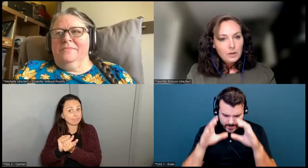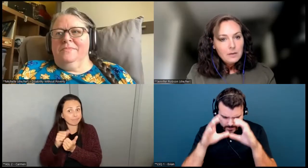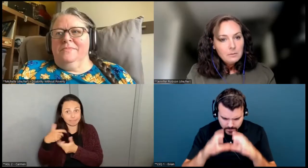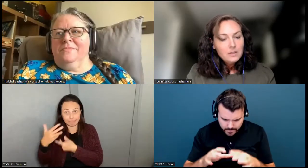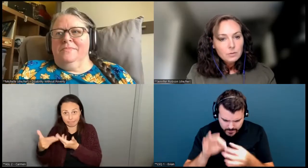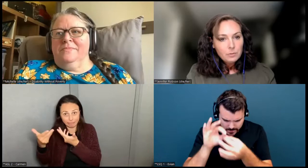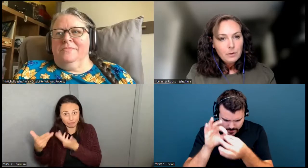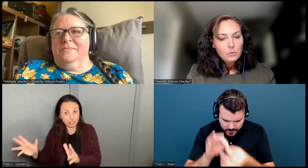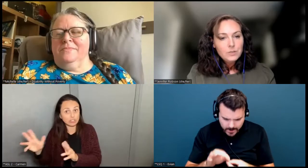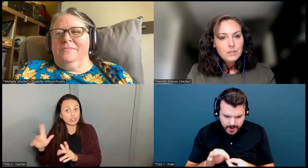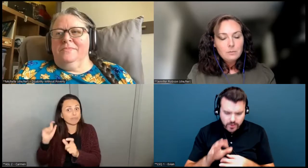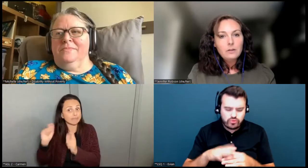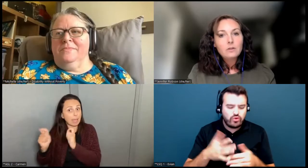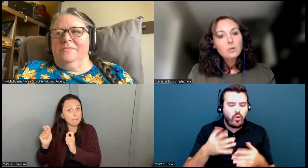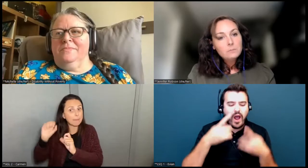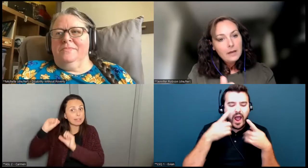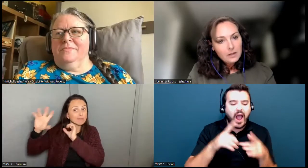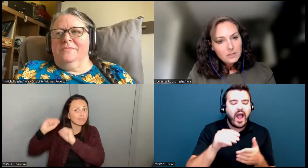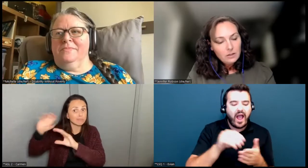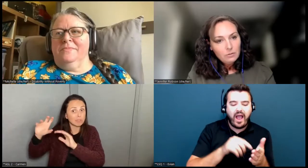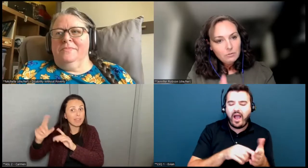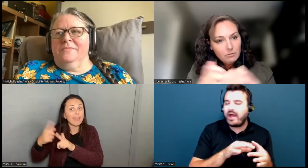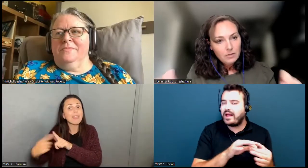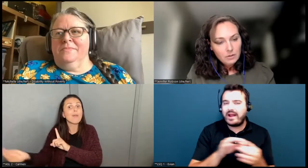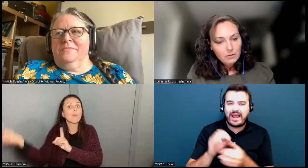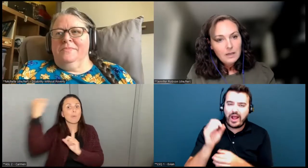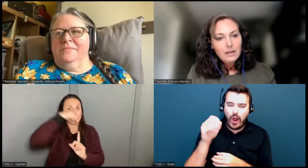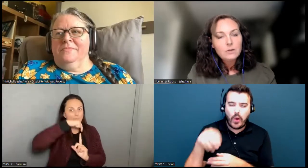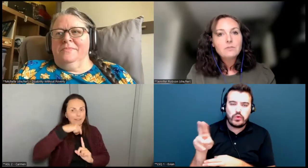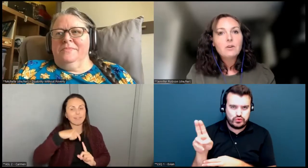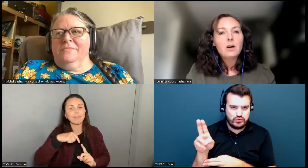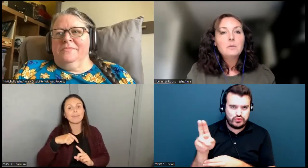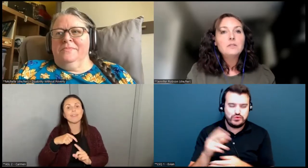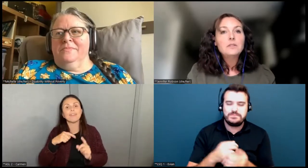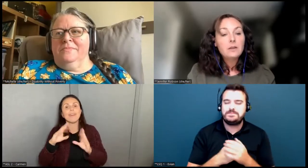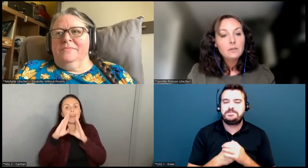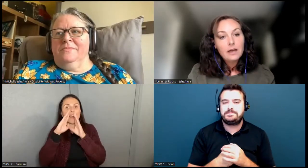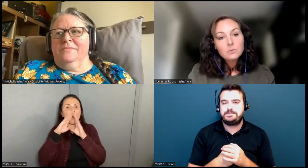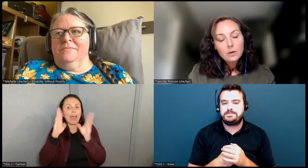AMENDMENTS ARE PROPOSED TO THE BILL, IT GOES BACK TO THE MAIN HOUSE OF COMMONS. THAT'S